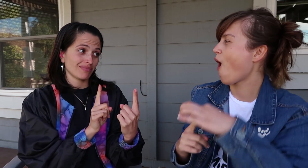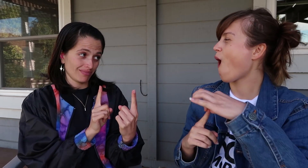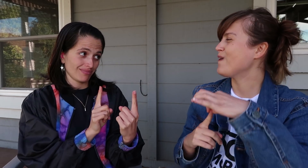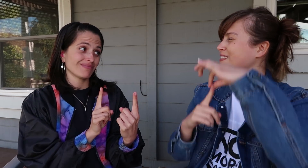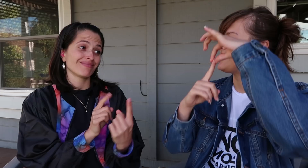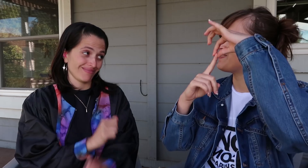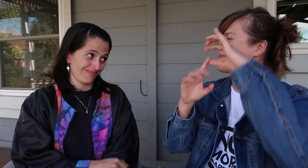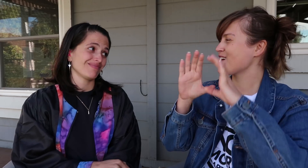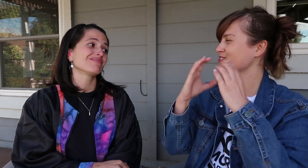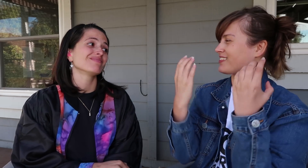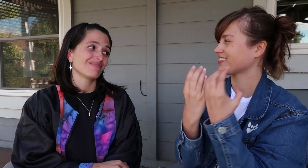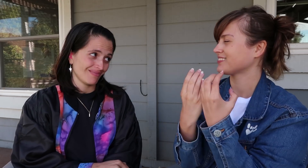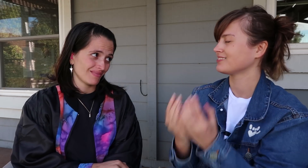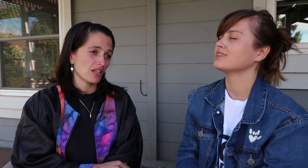Ah, the special ed class!